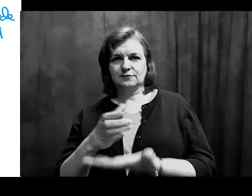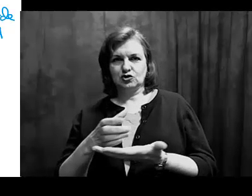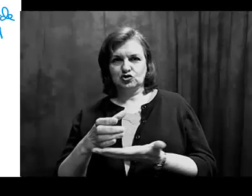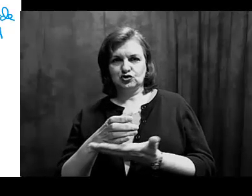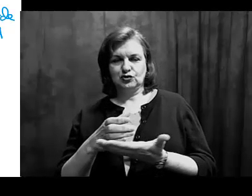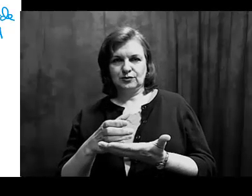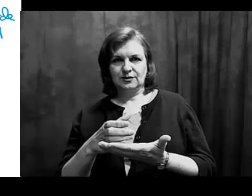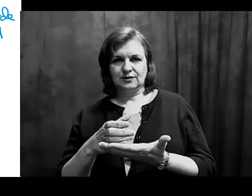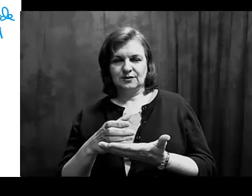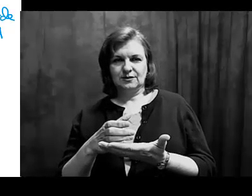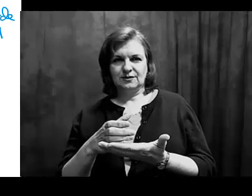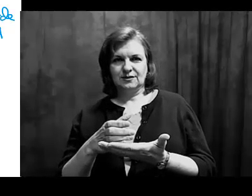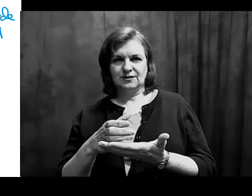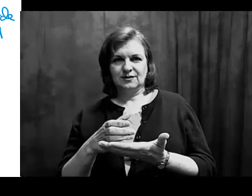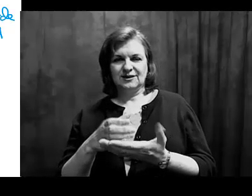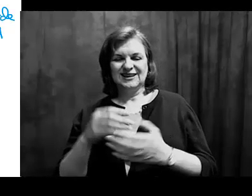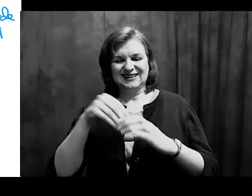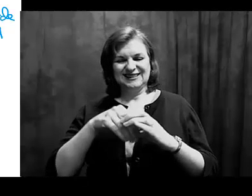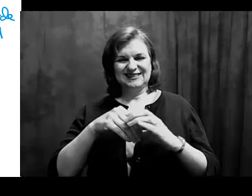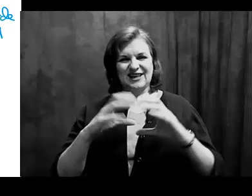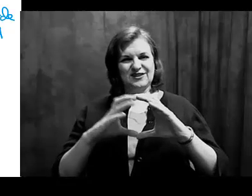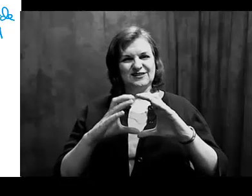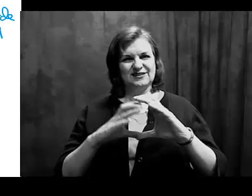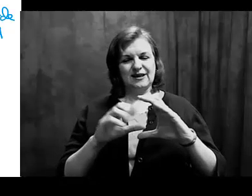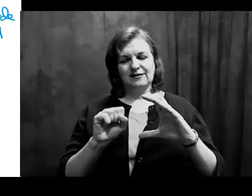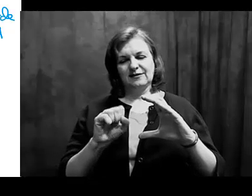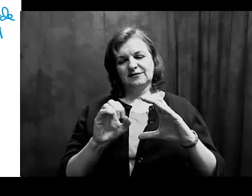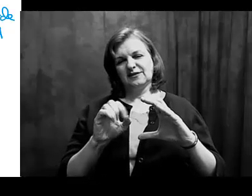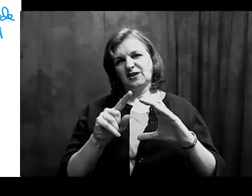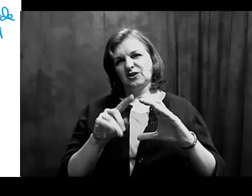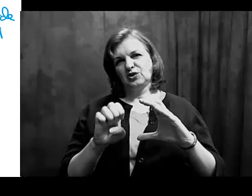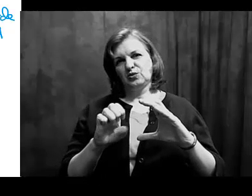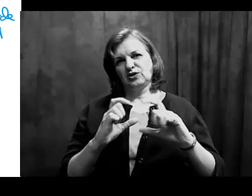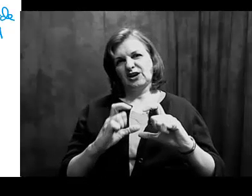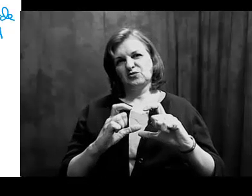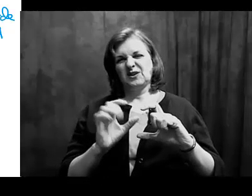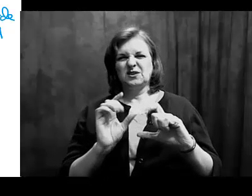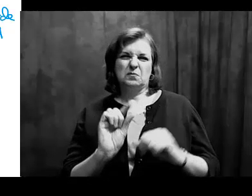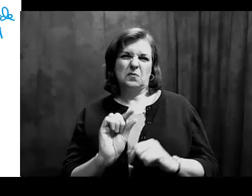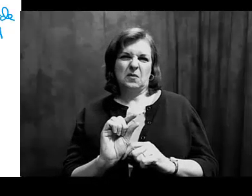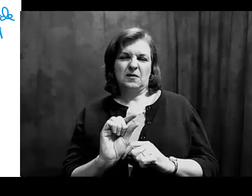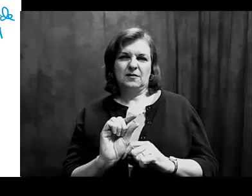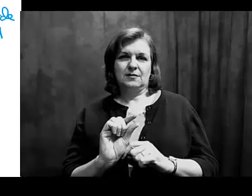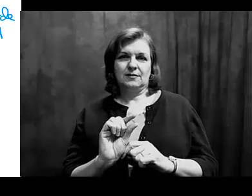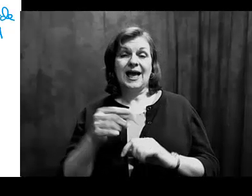which way is water gonna move water wants to move in